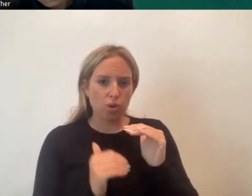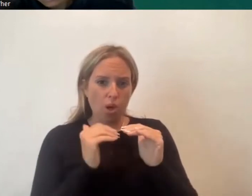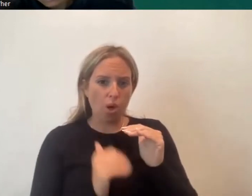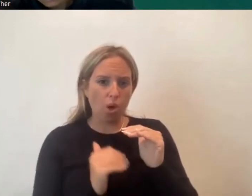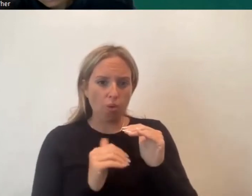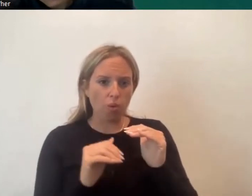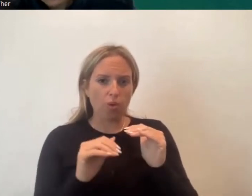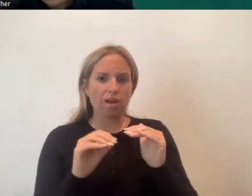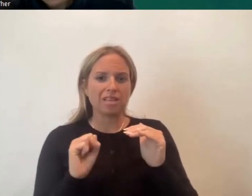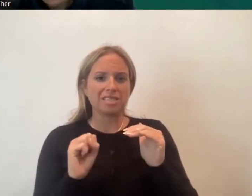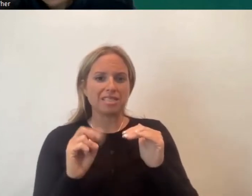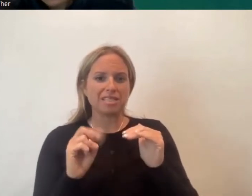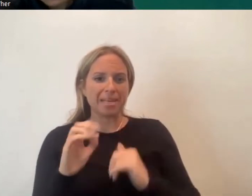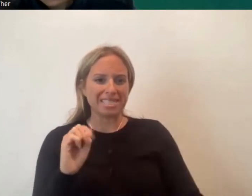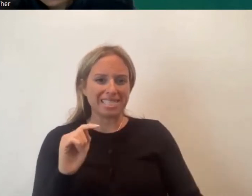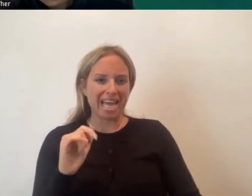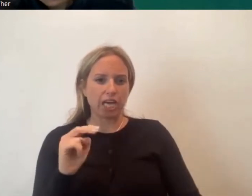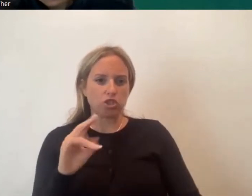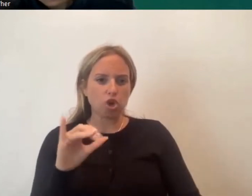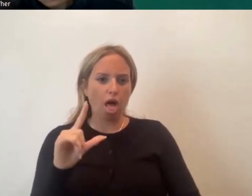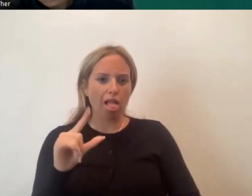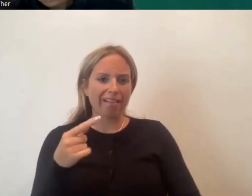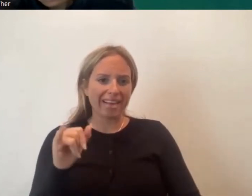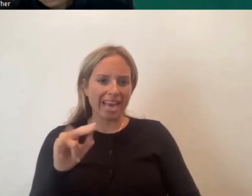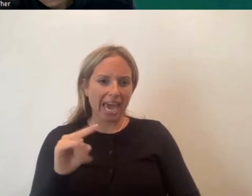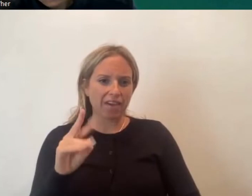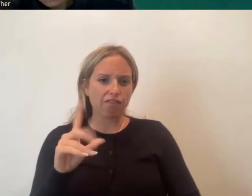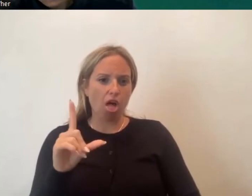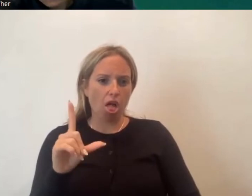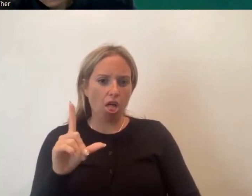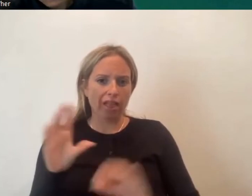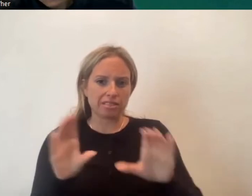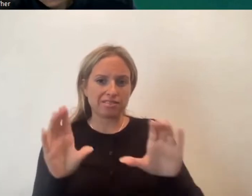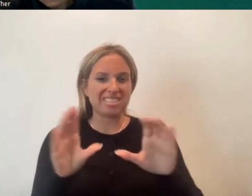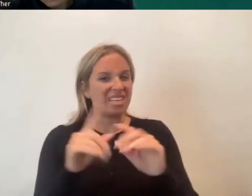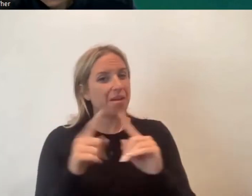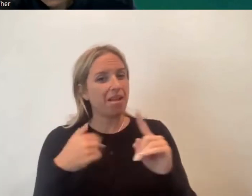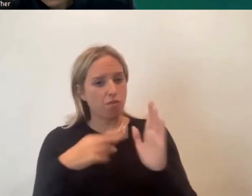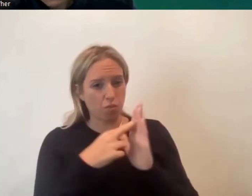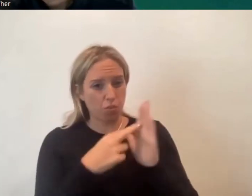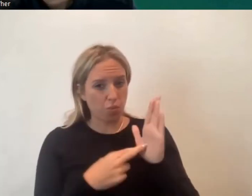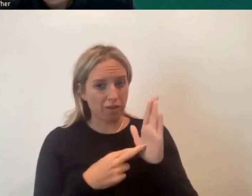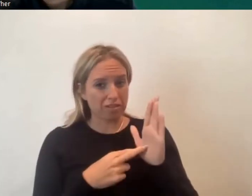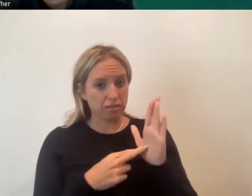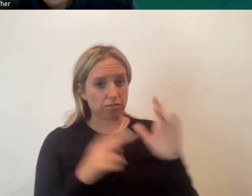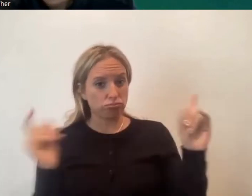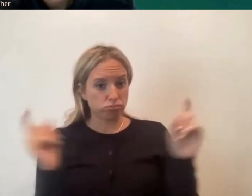But there are some additional rules about working while receiving benefits. It can be very complicated.